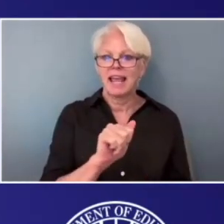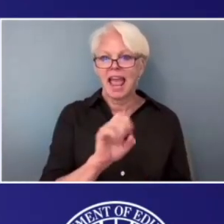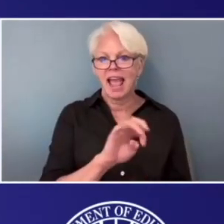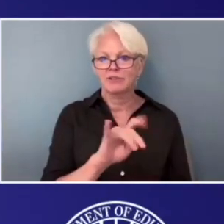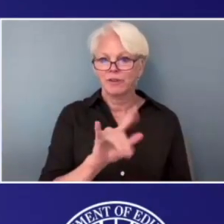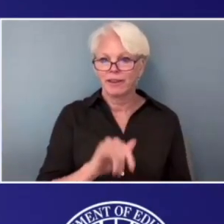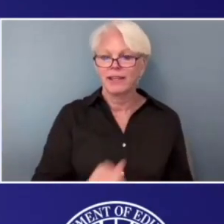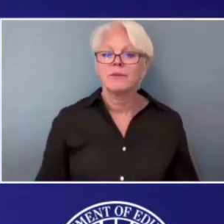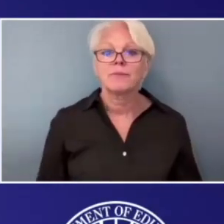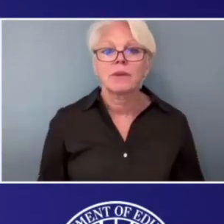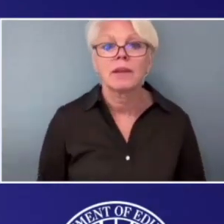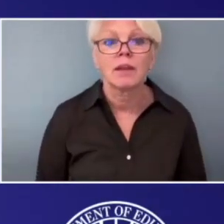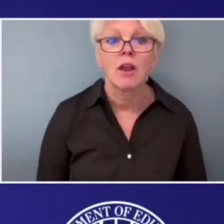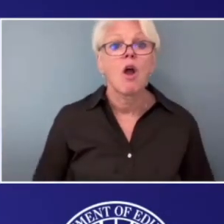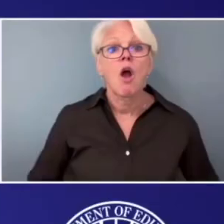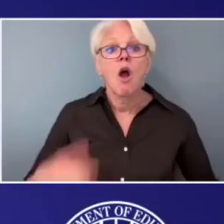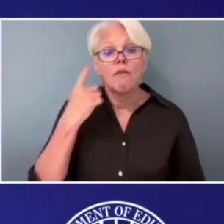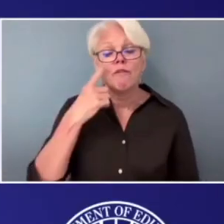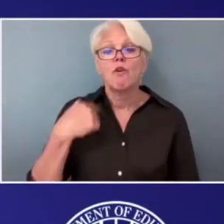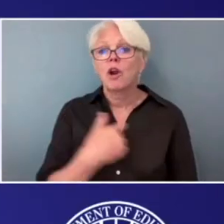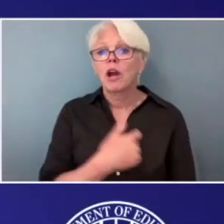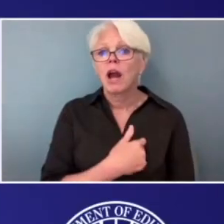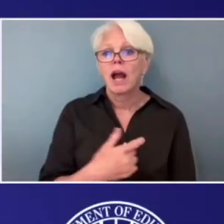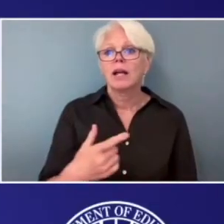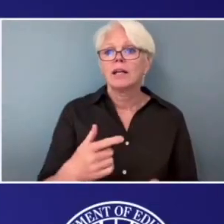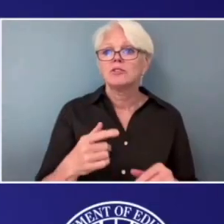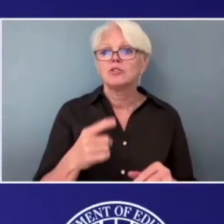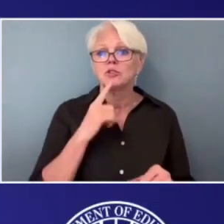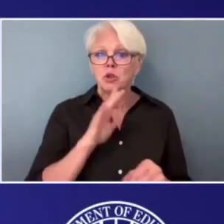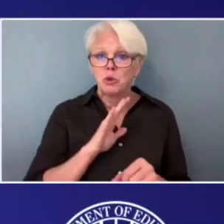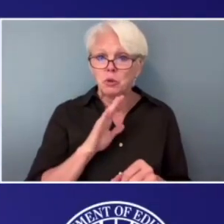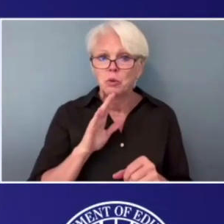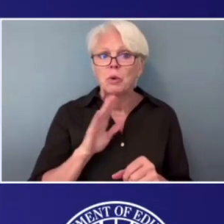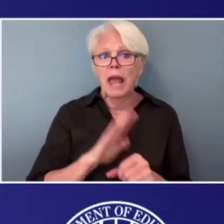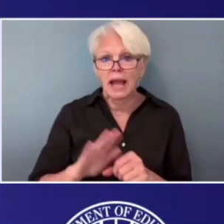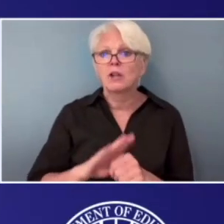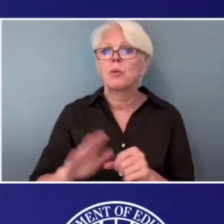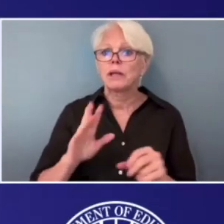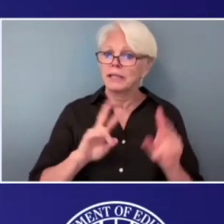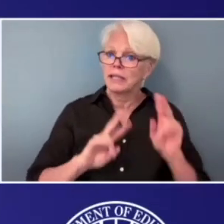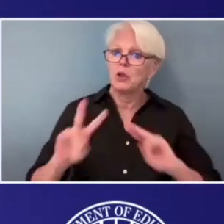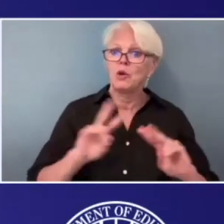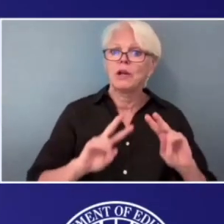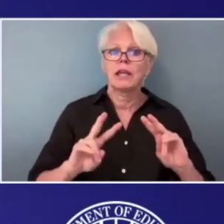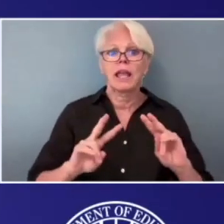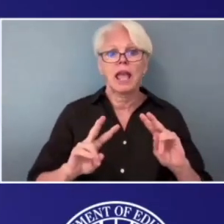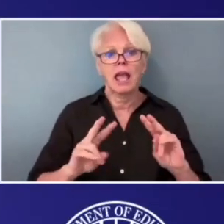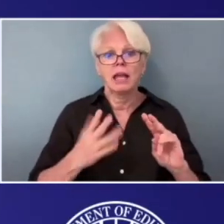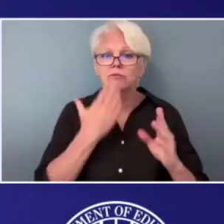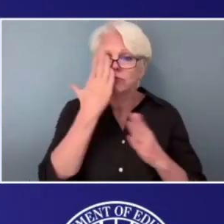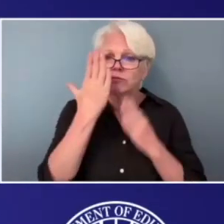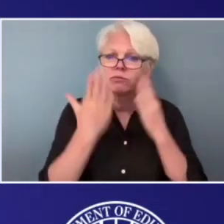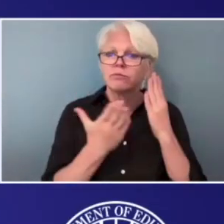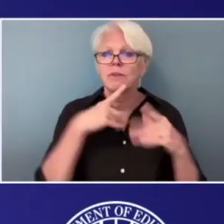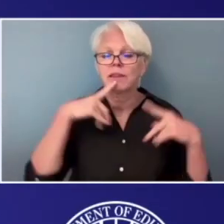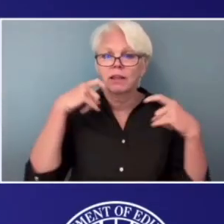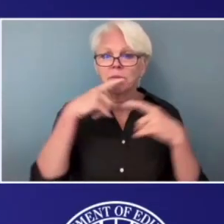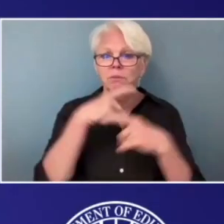In order for us to adequately look at every bit of the complexity of your questions,